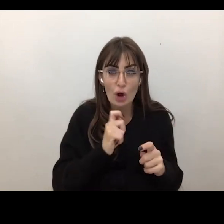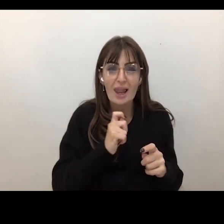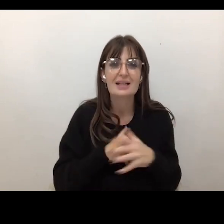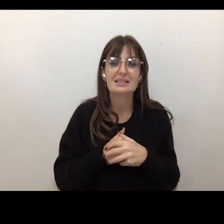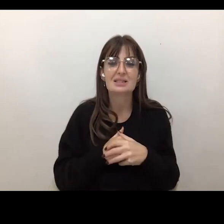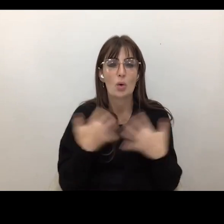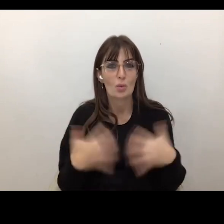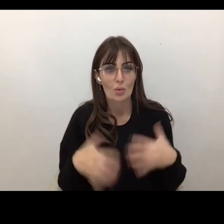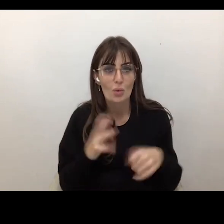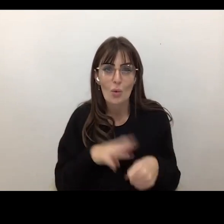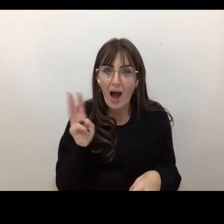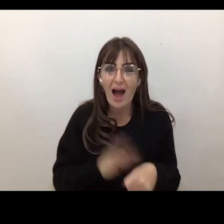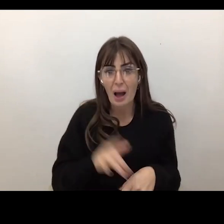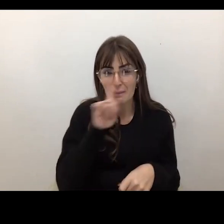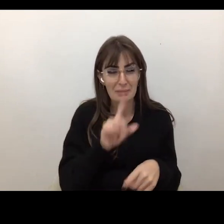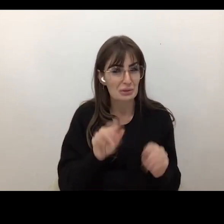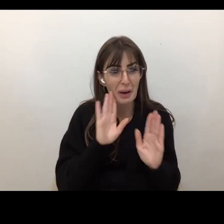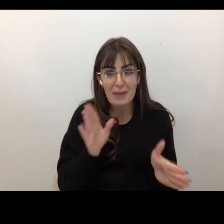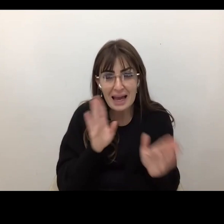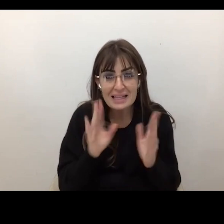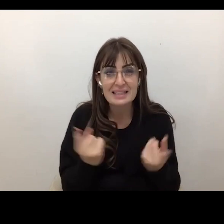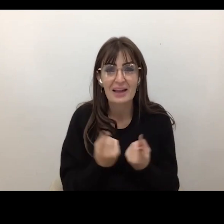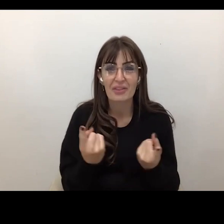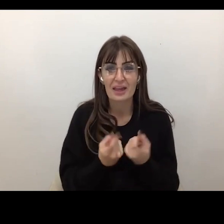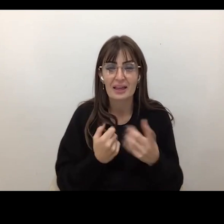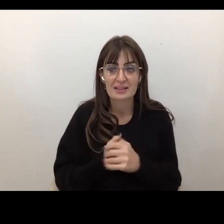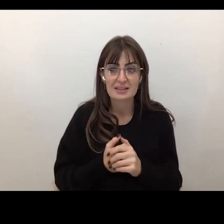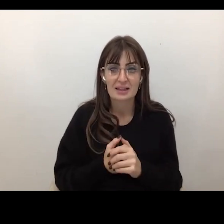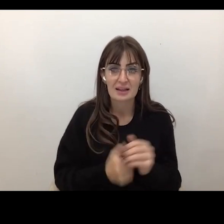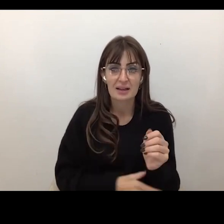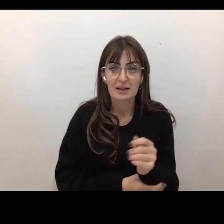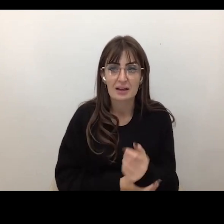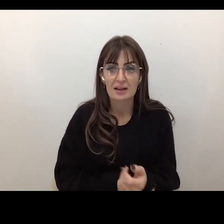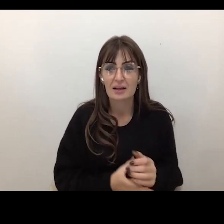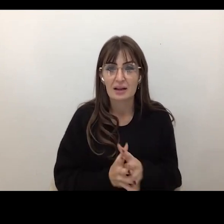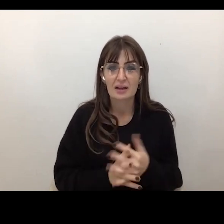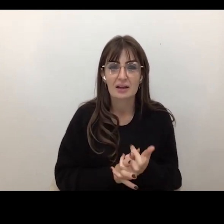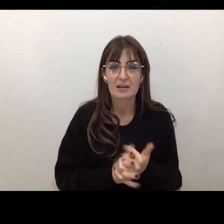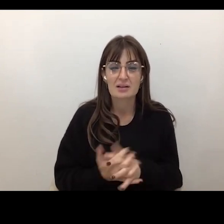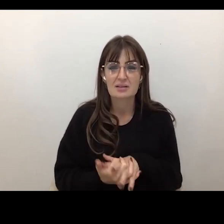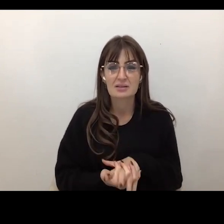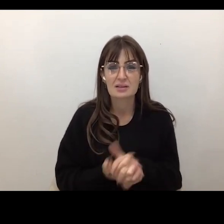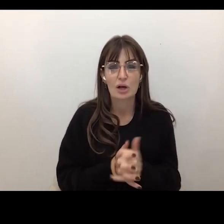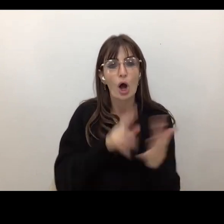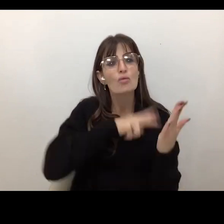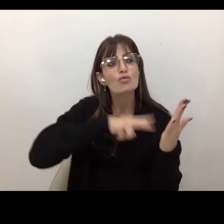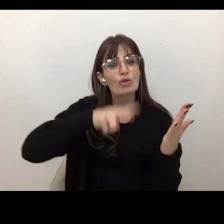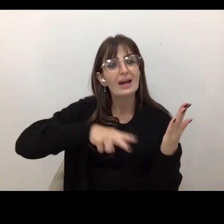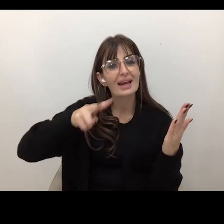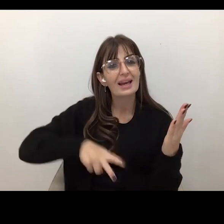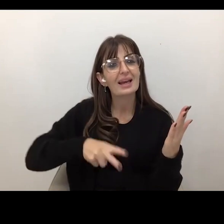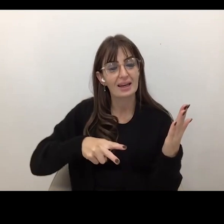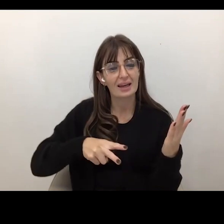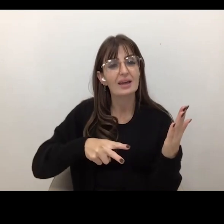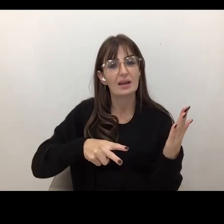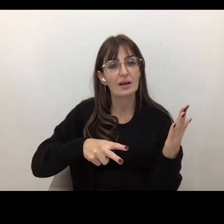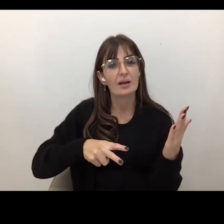Wow! People are doing amazing things. I am reading through all of what you are